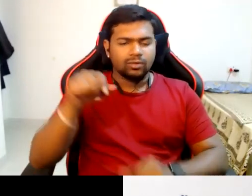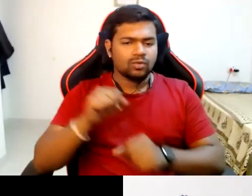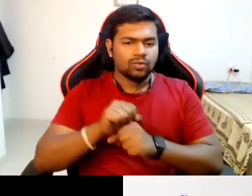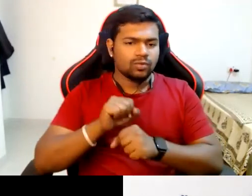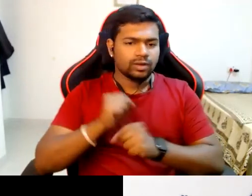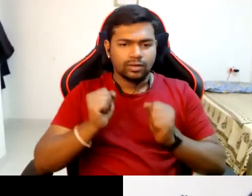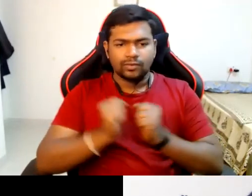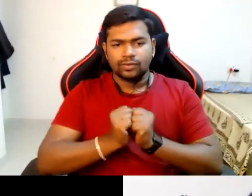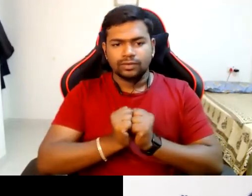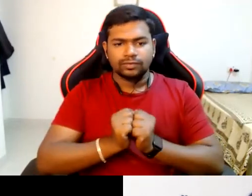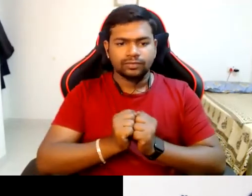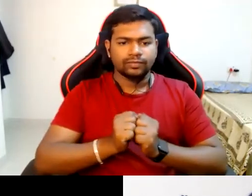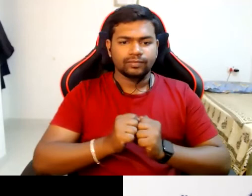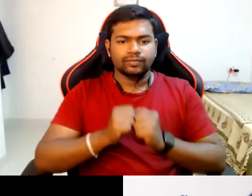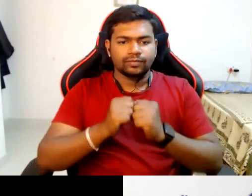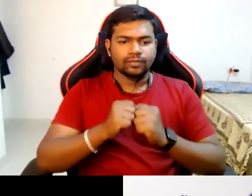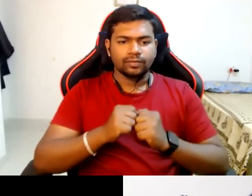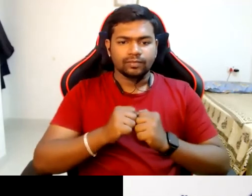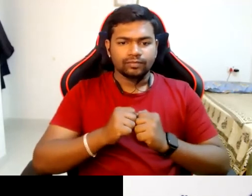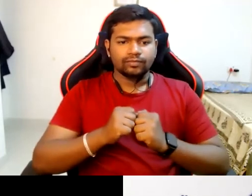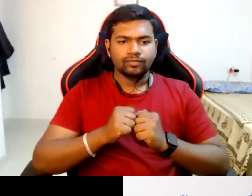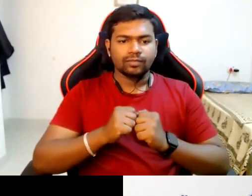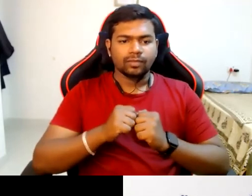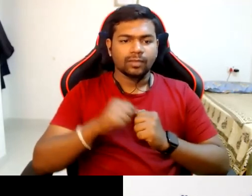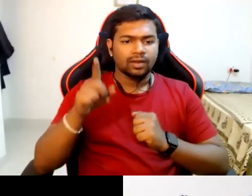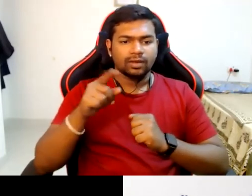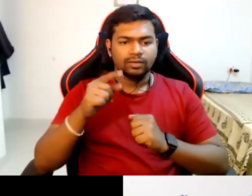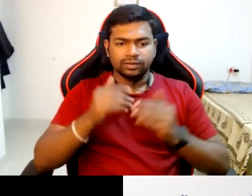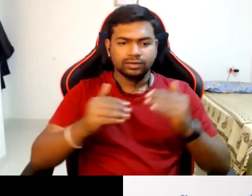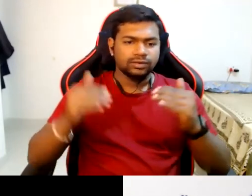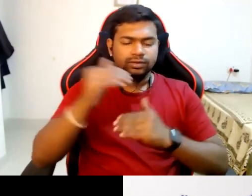NortanLifeLock as a Senior Principal Software Engineer,